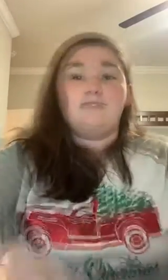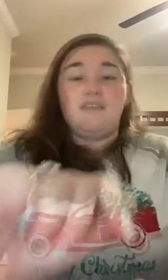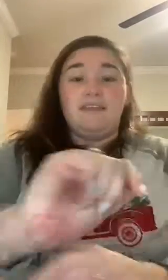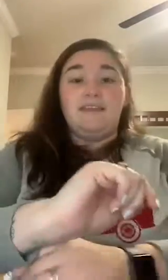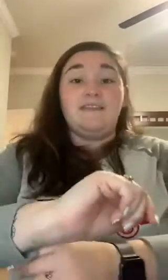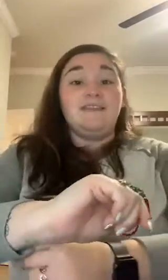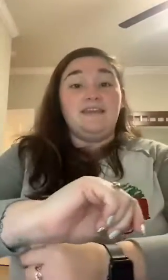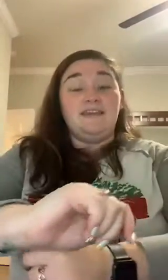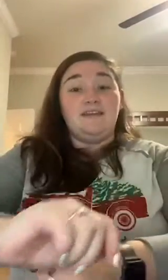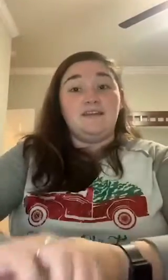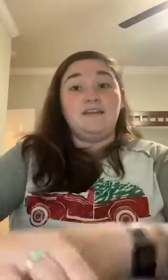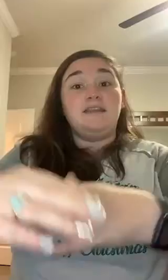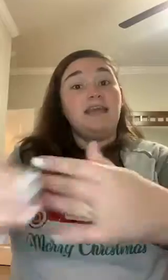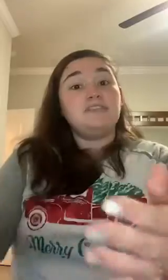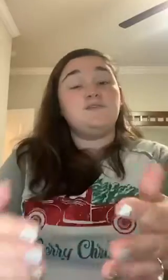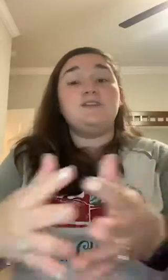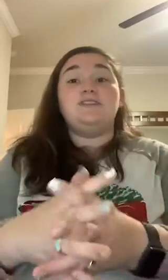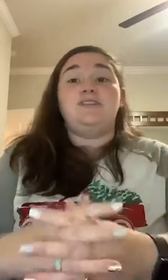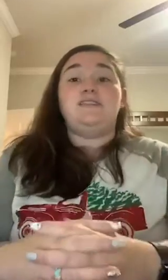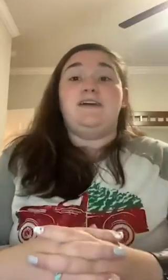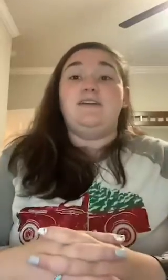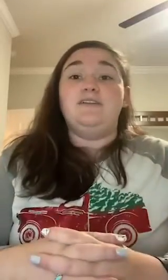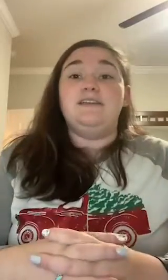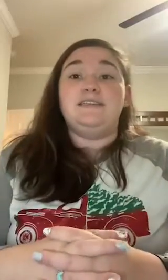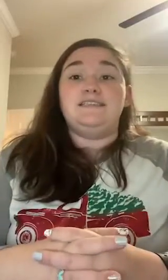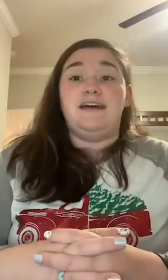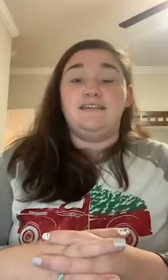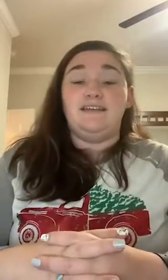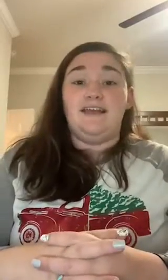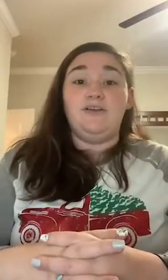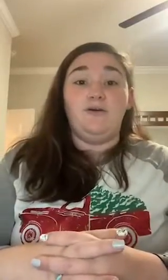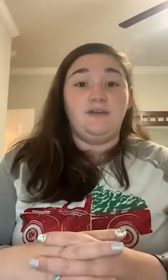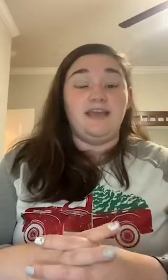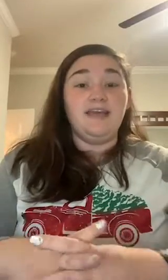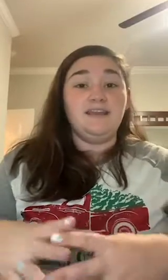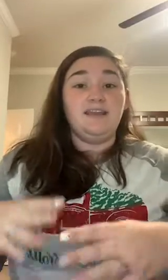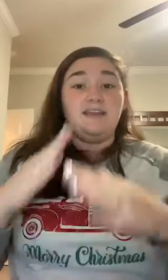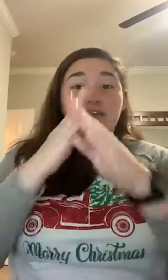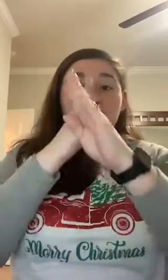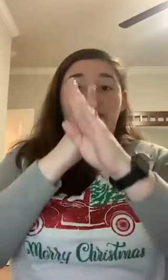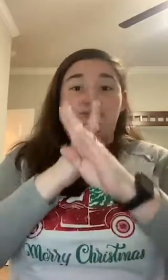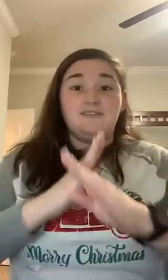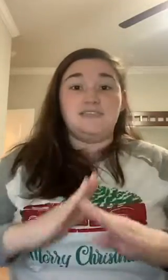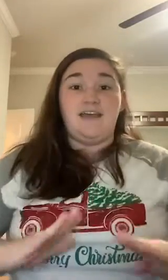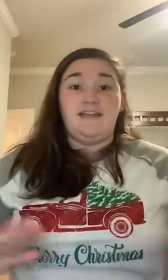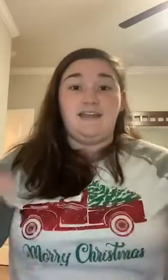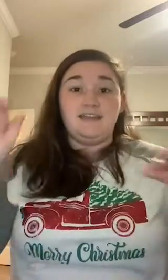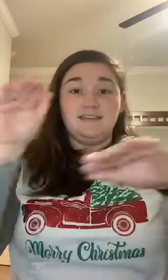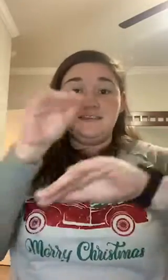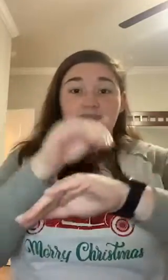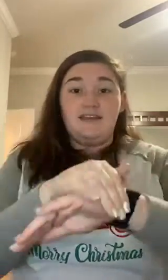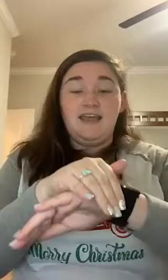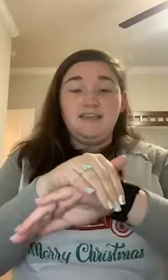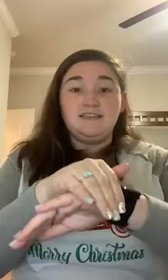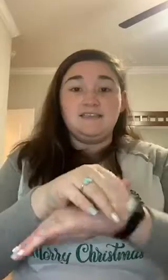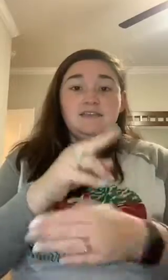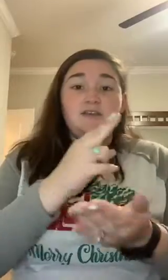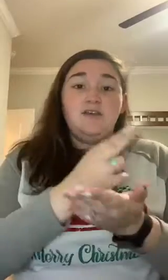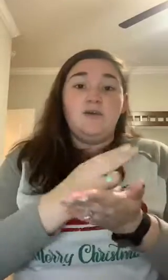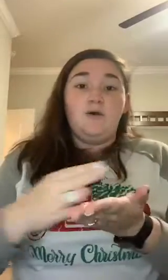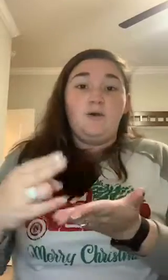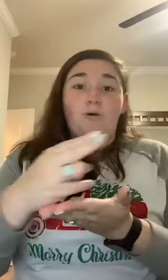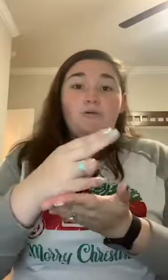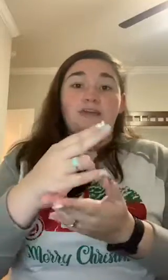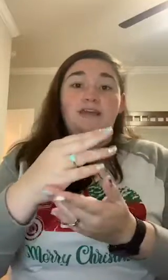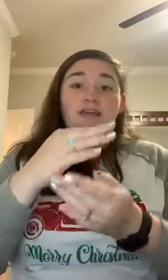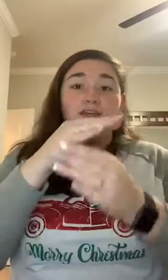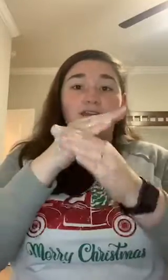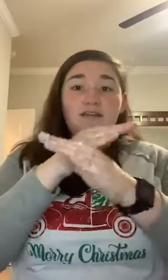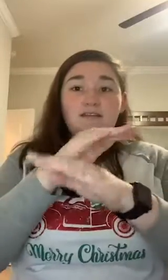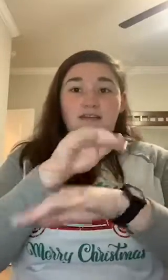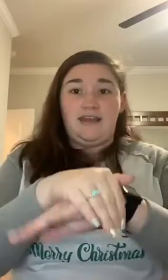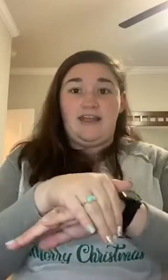again the next verse starts out silent night holy night. so we have silent night holy night